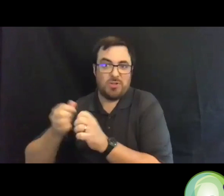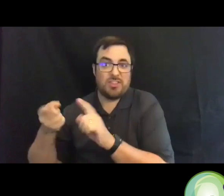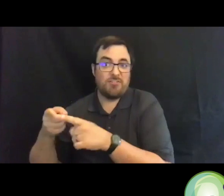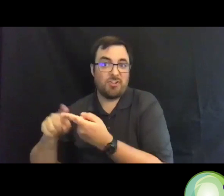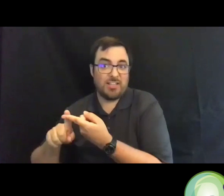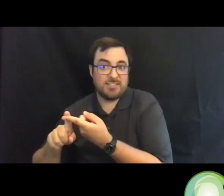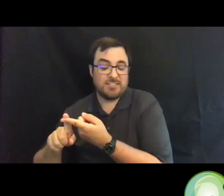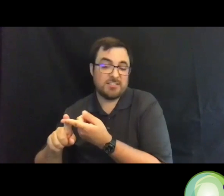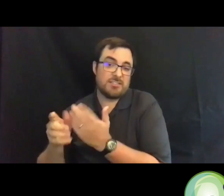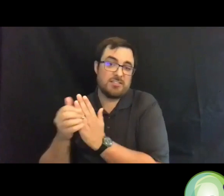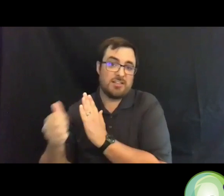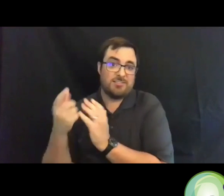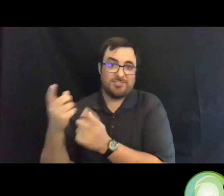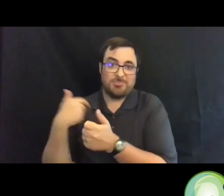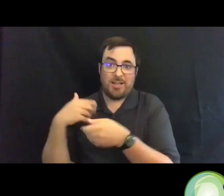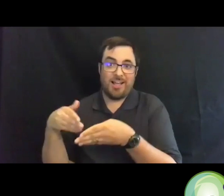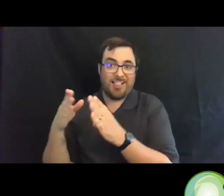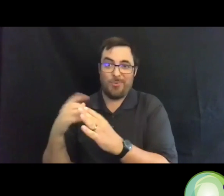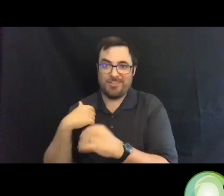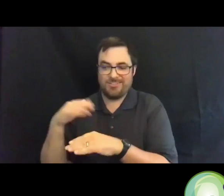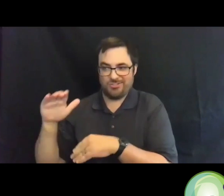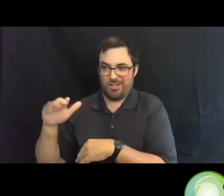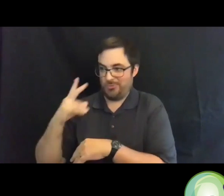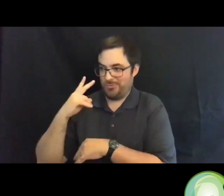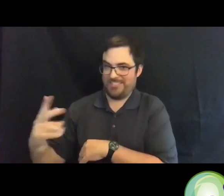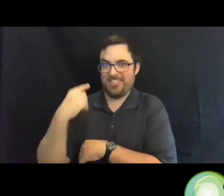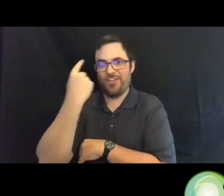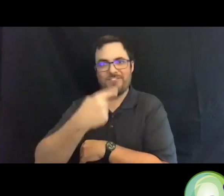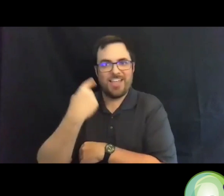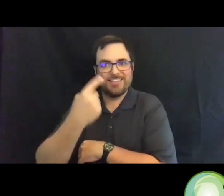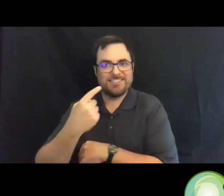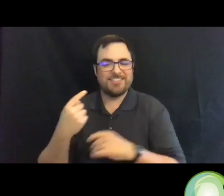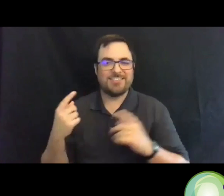by allowing the child to see your face. And those two things should build